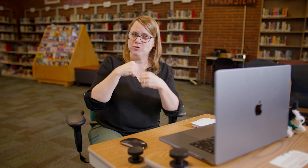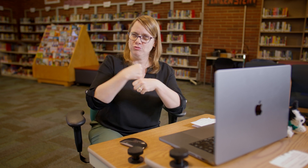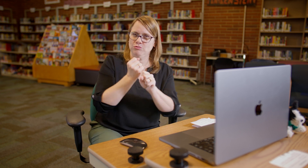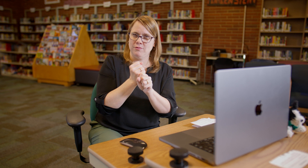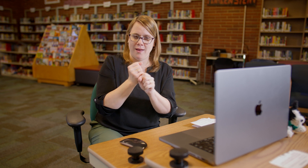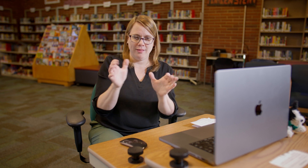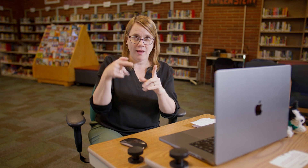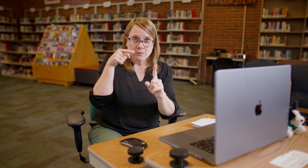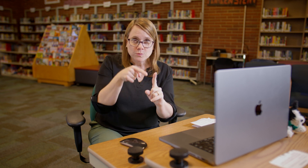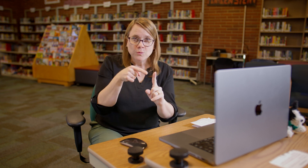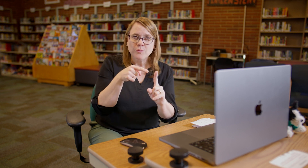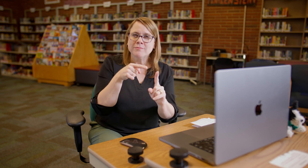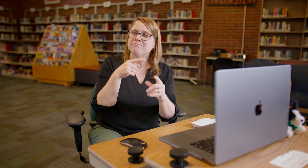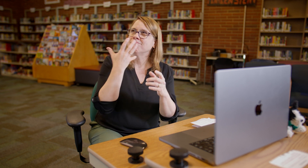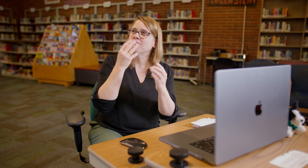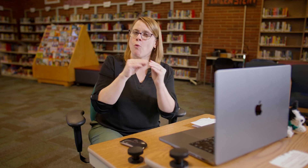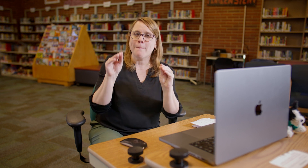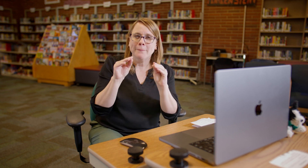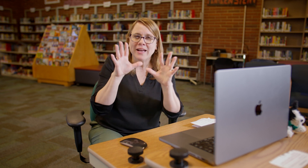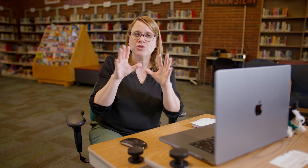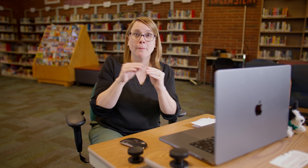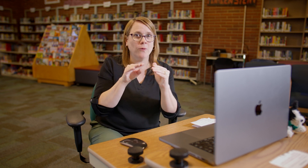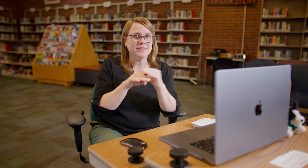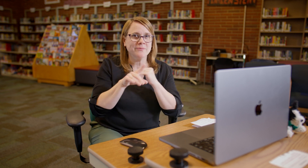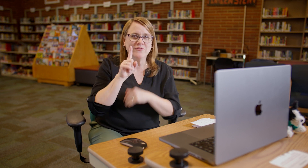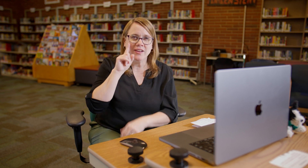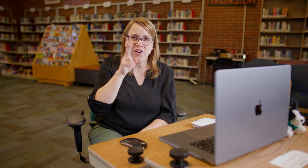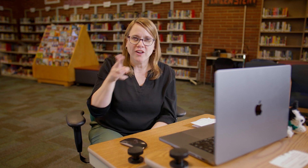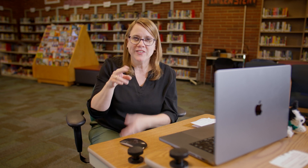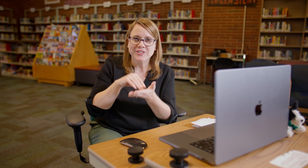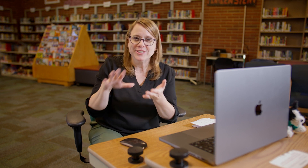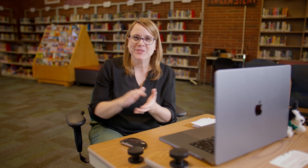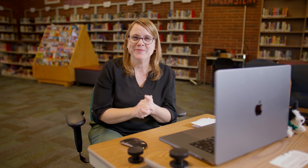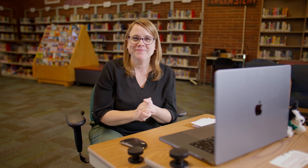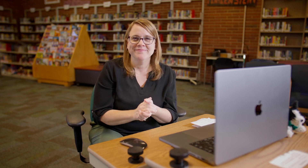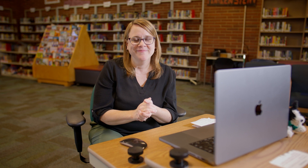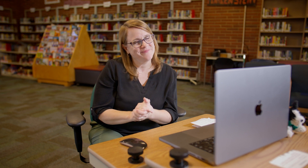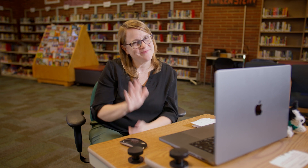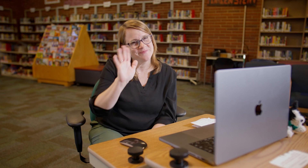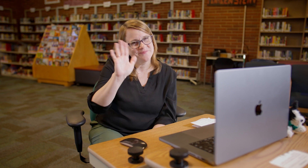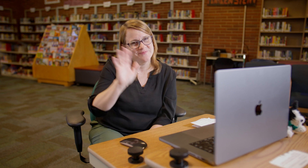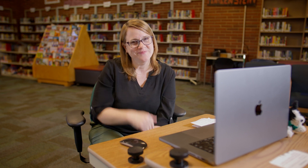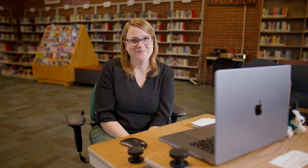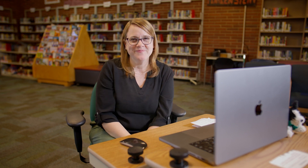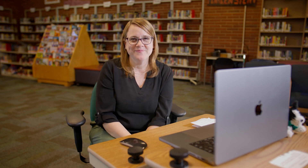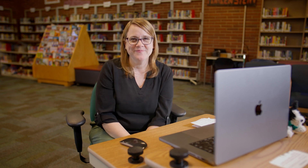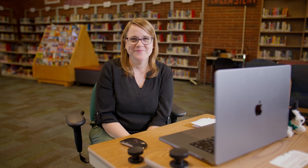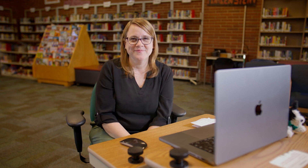We learned about how to create a classroom with more magic and accessibility for Deaf and Hard of Hearing students. Goodbye!